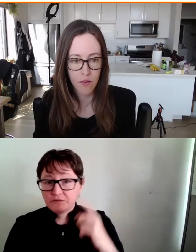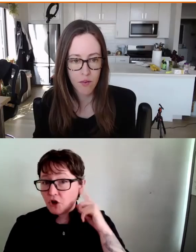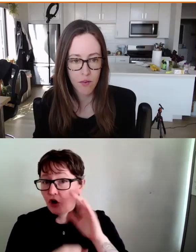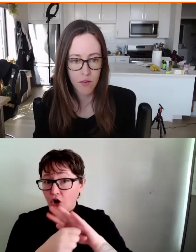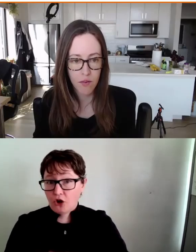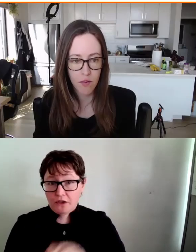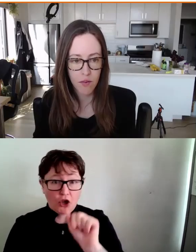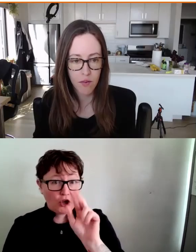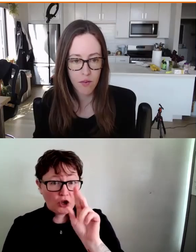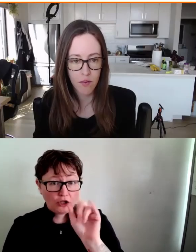artificial intelligence.